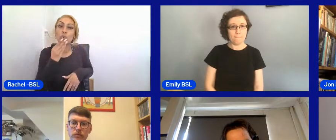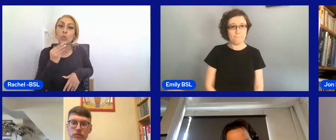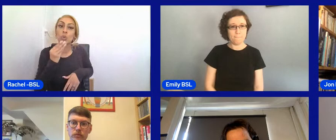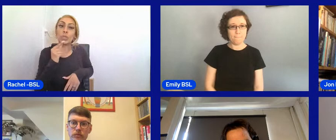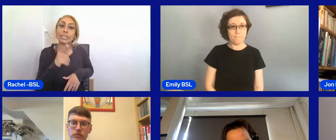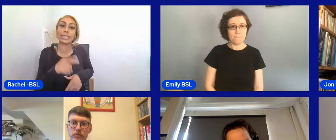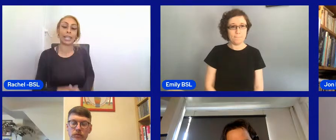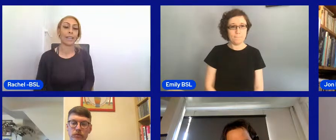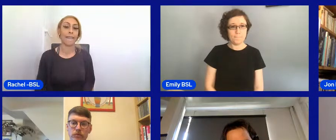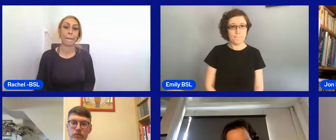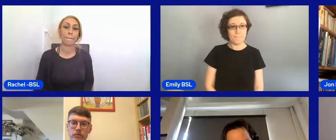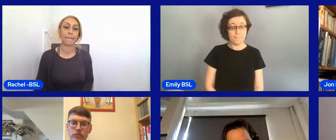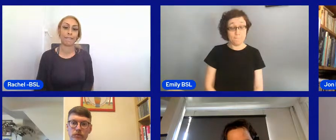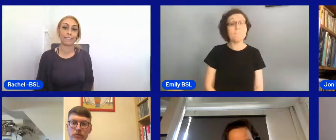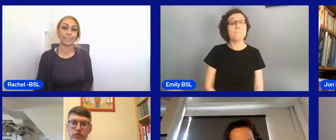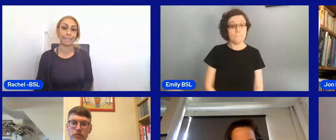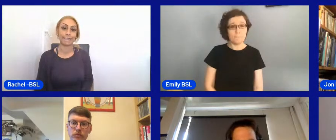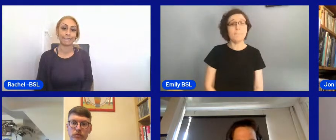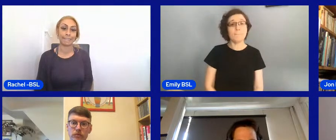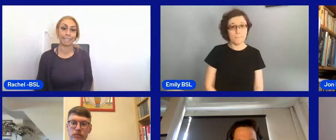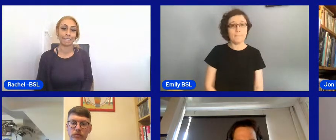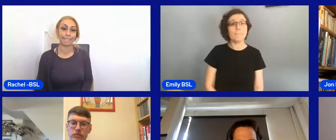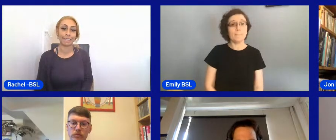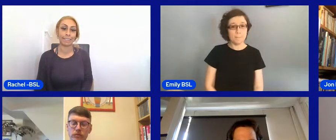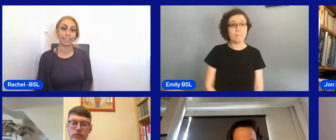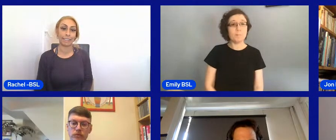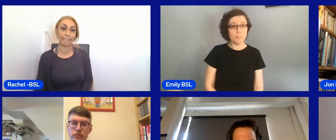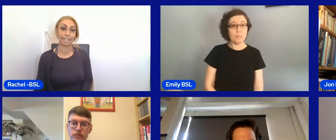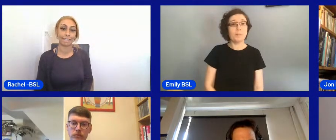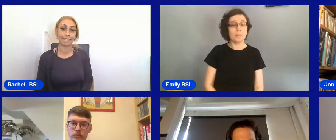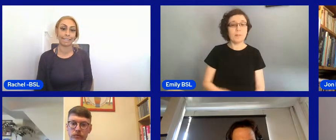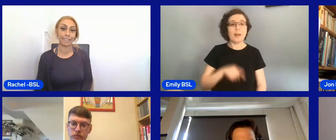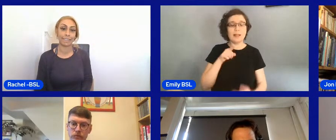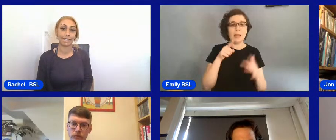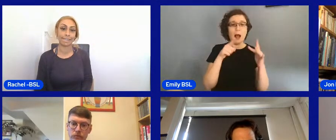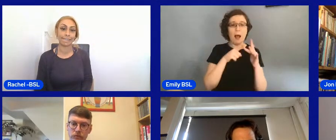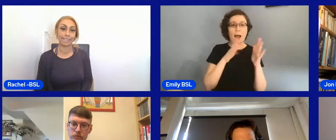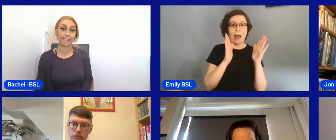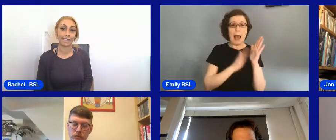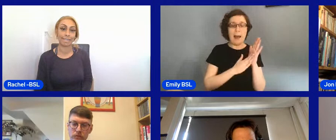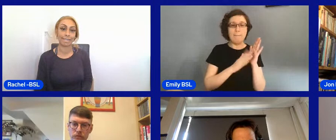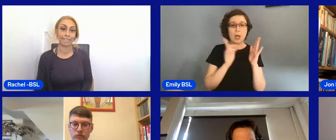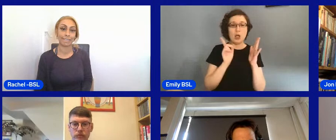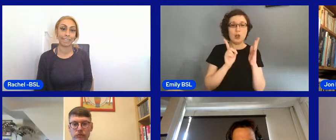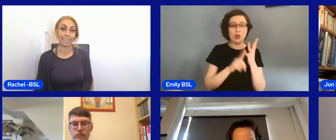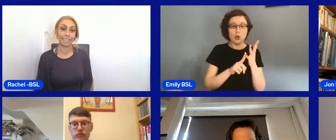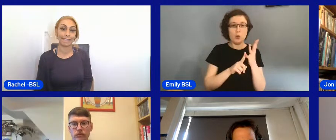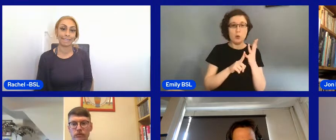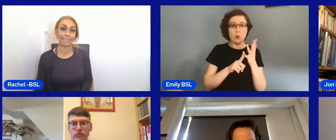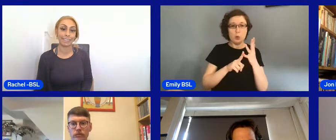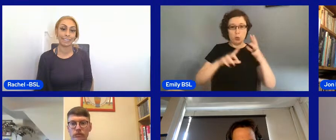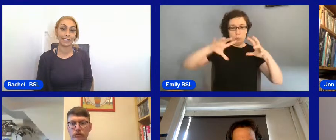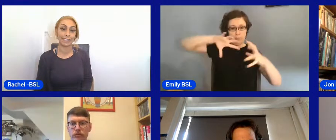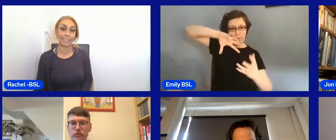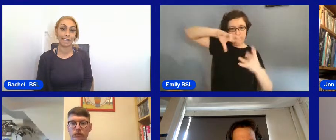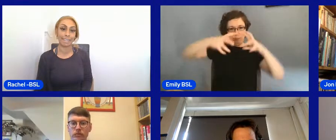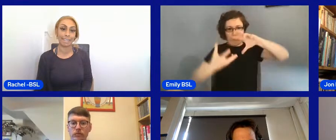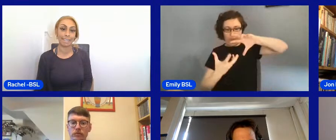explain? Because I'm not sure it comes across necessarily in the film. You talk a little bit about that, the tech